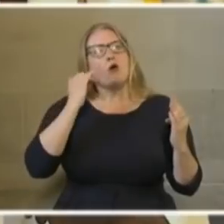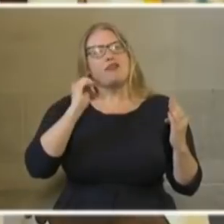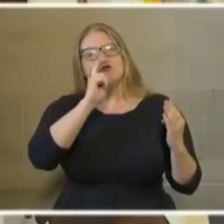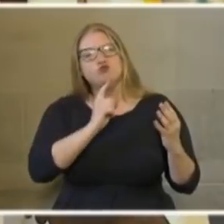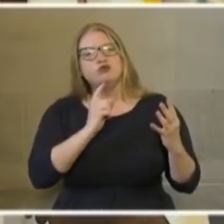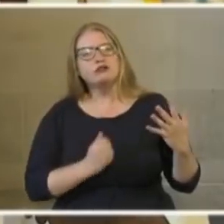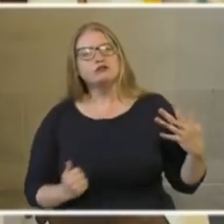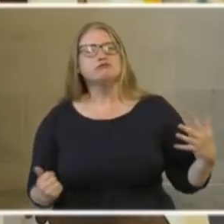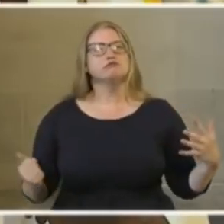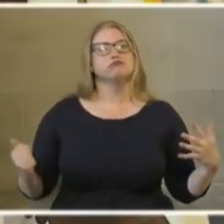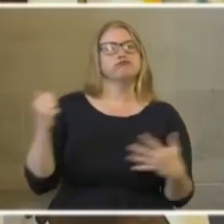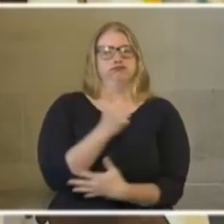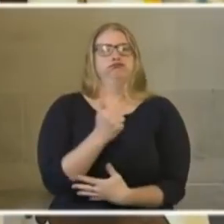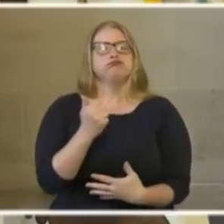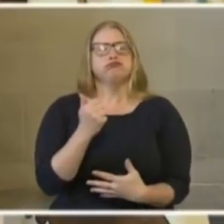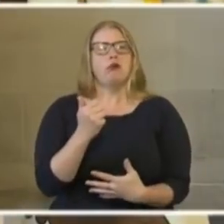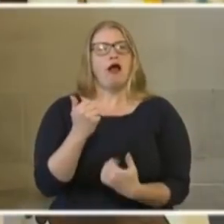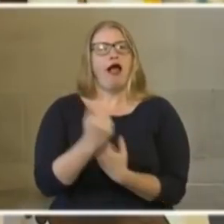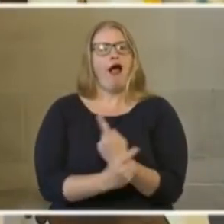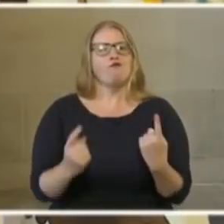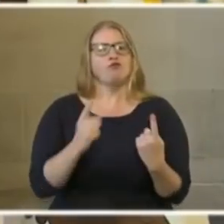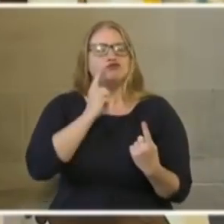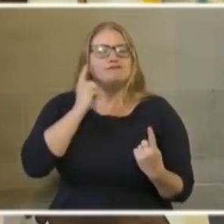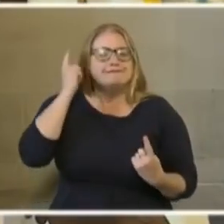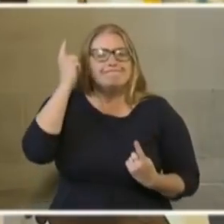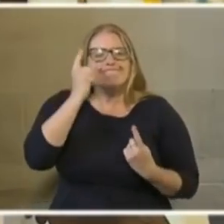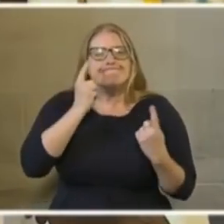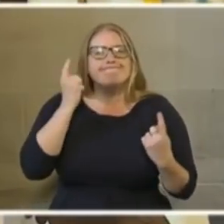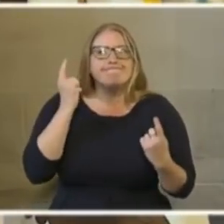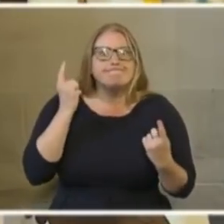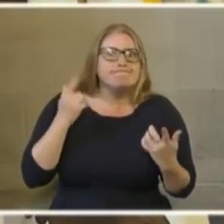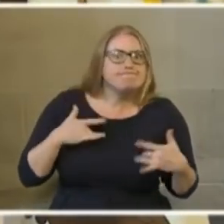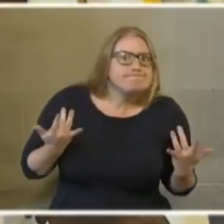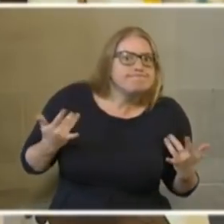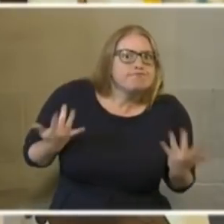LITTLE BIT TODAY ABOUT OUR REOPENING EFFORTS BECAUSE I